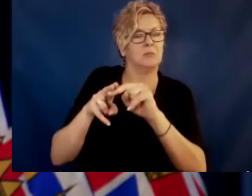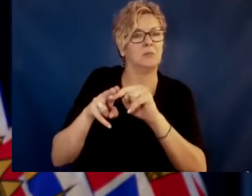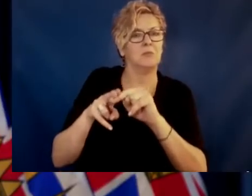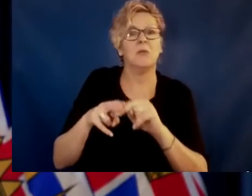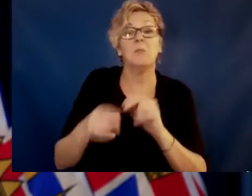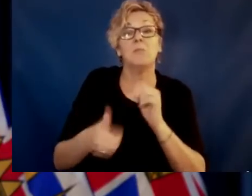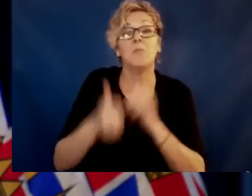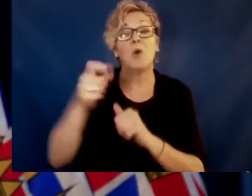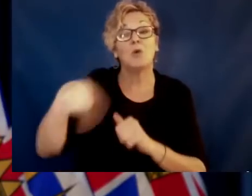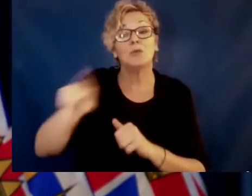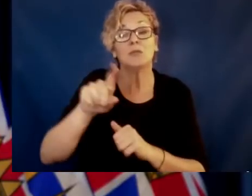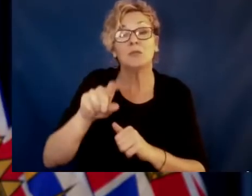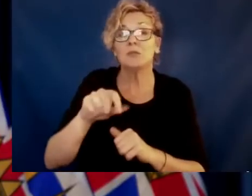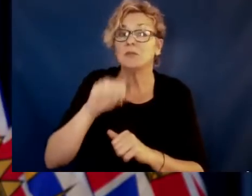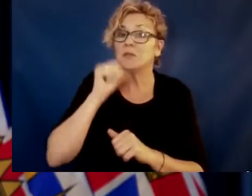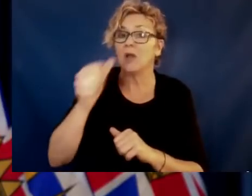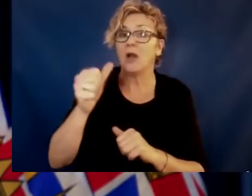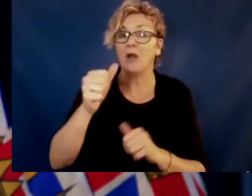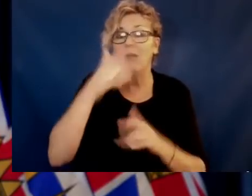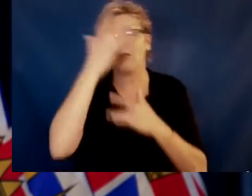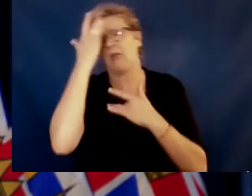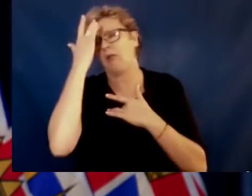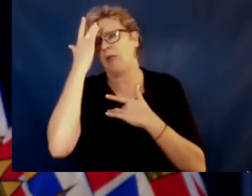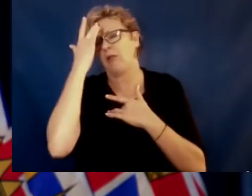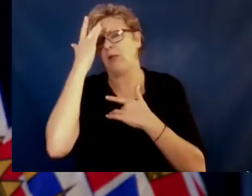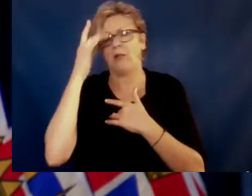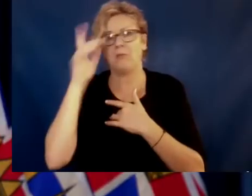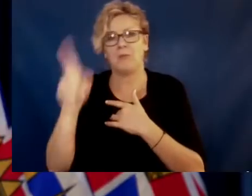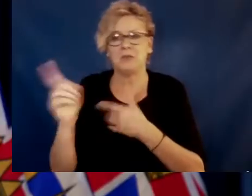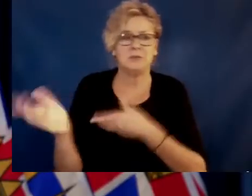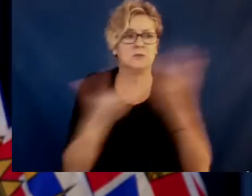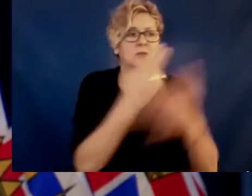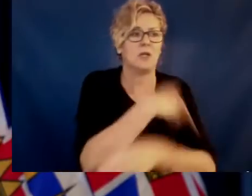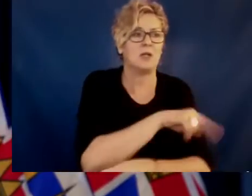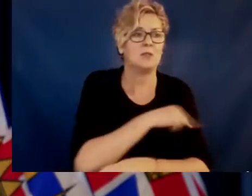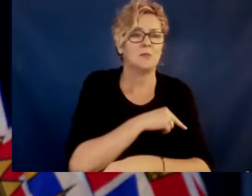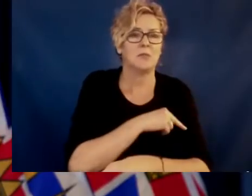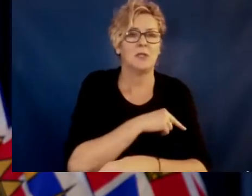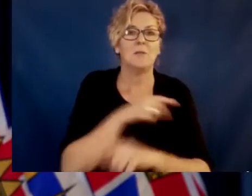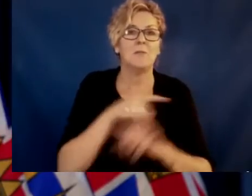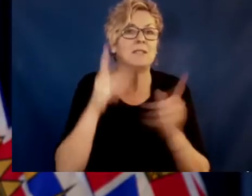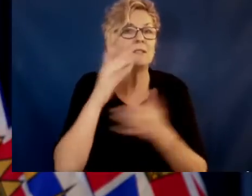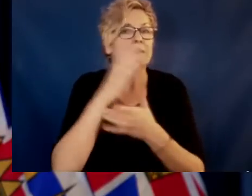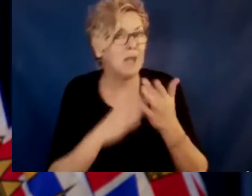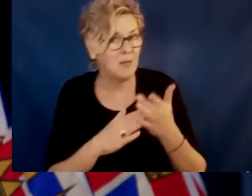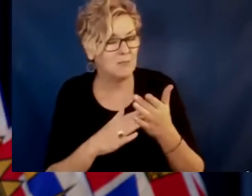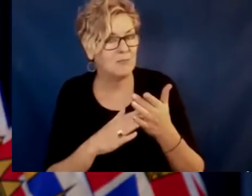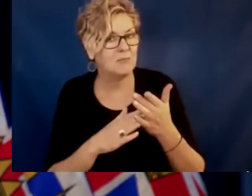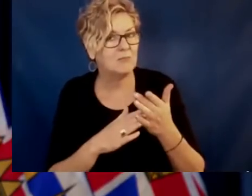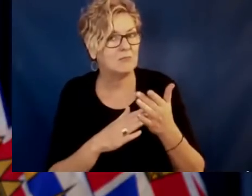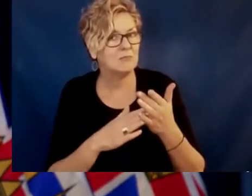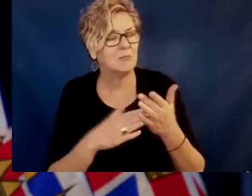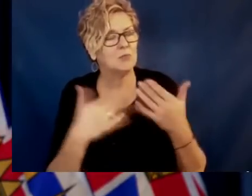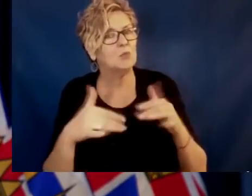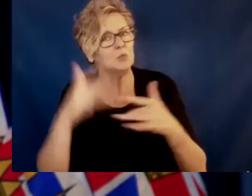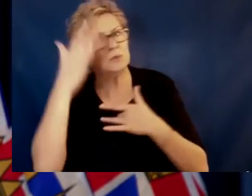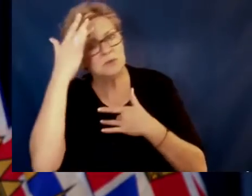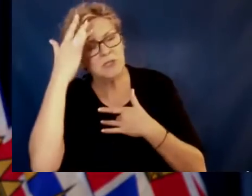And we still know there are vulnerabilities in our long-term care homes and we know we're going into respiratory and influenza season.